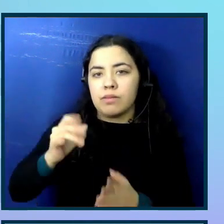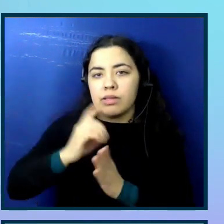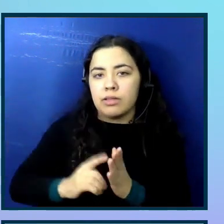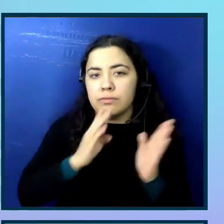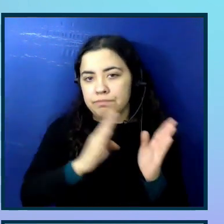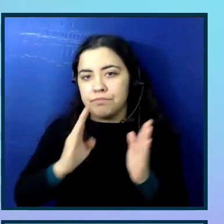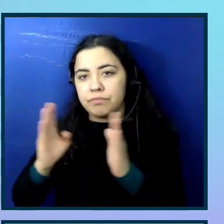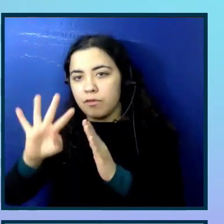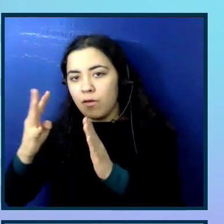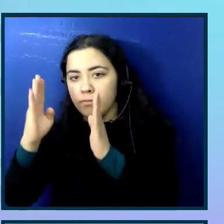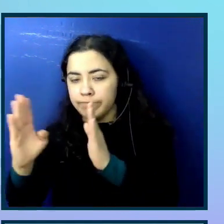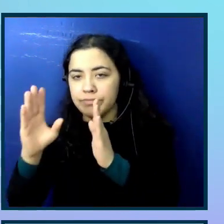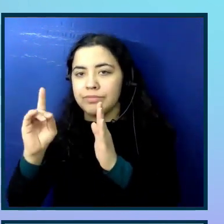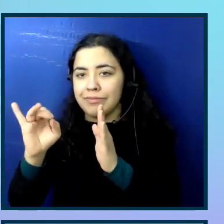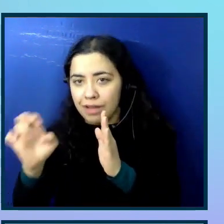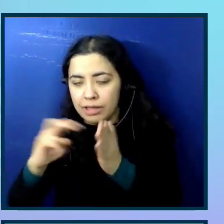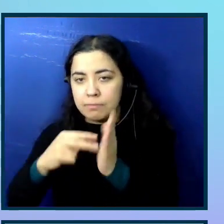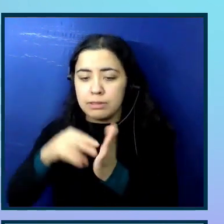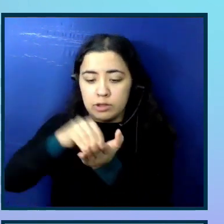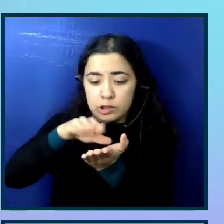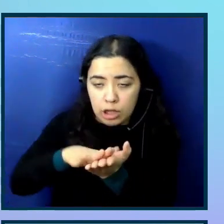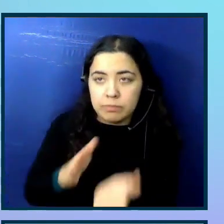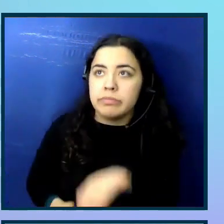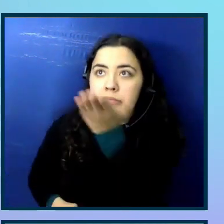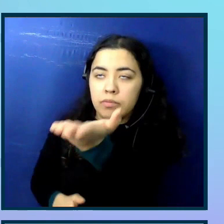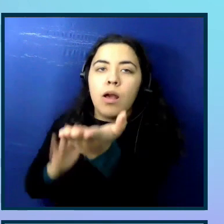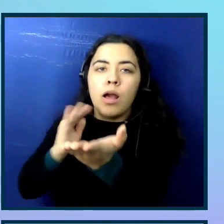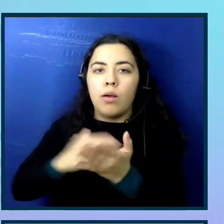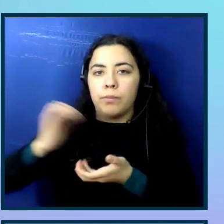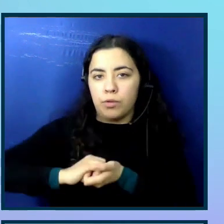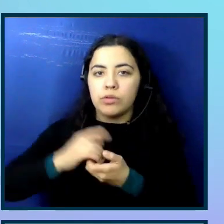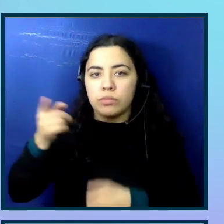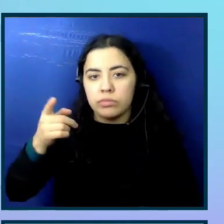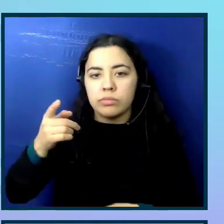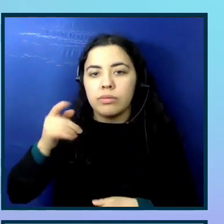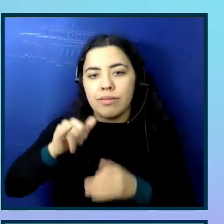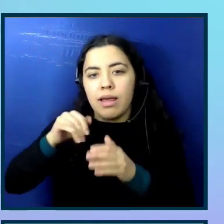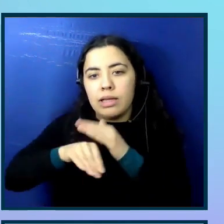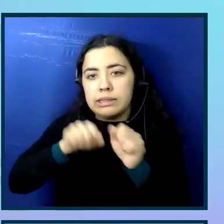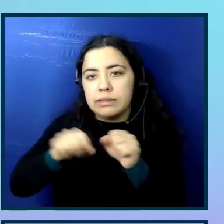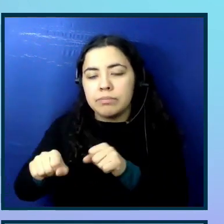And so we can deliver it finally to our partners. Accessibility is involvement here is informal reviews,